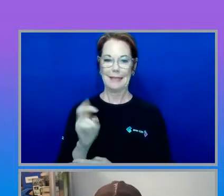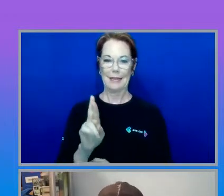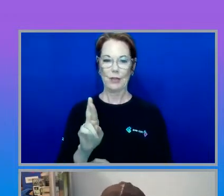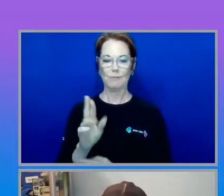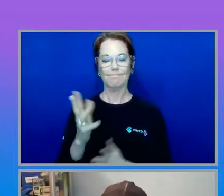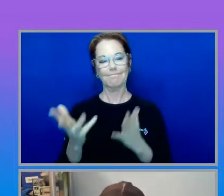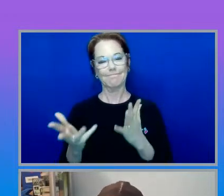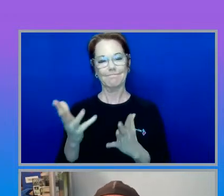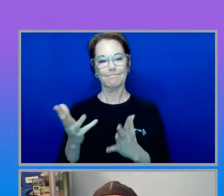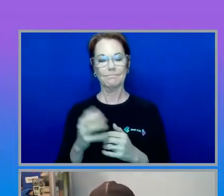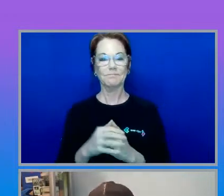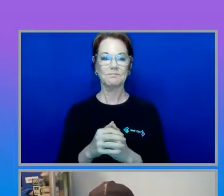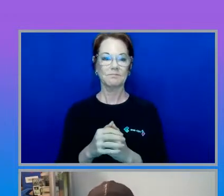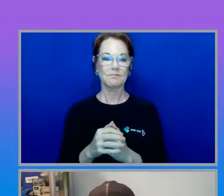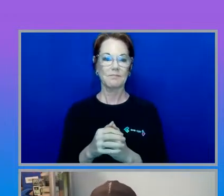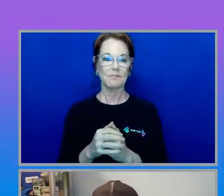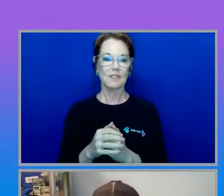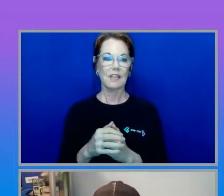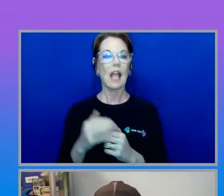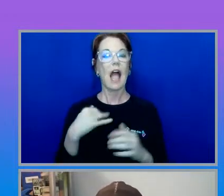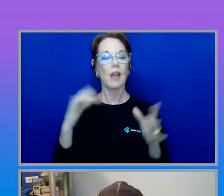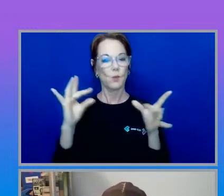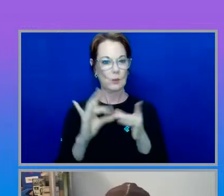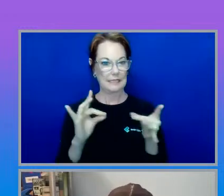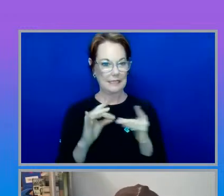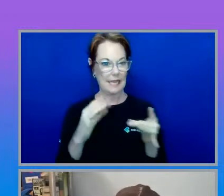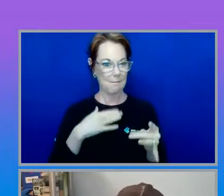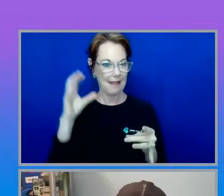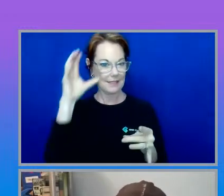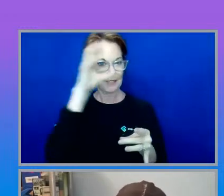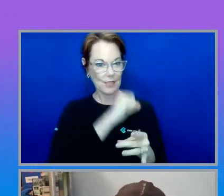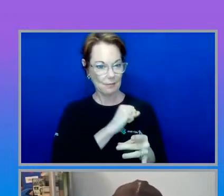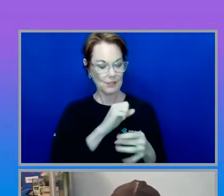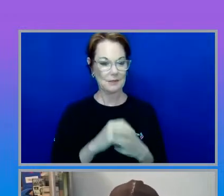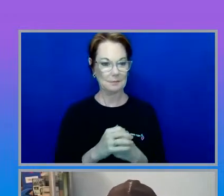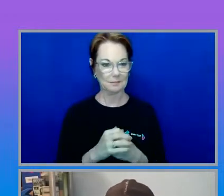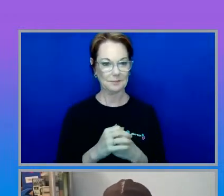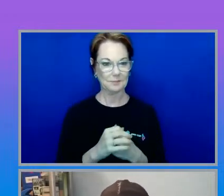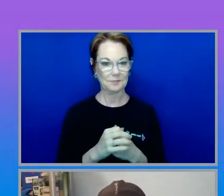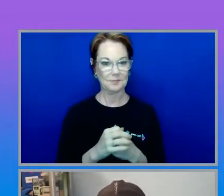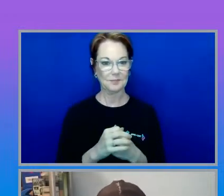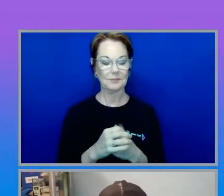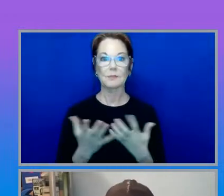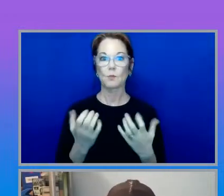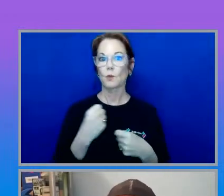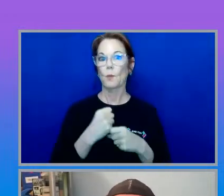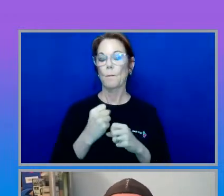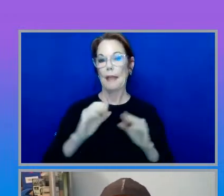subjective. So let me state my assumptions and by doing so,